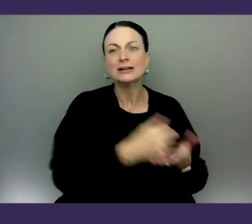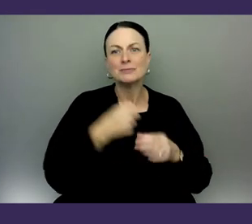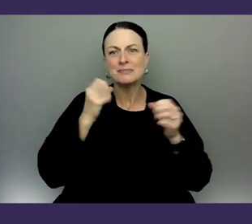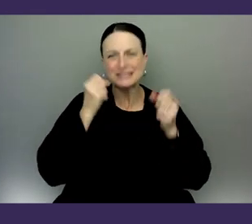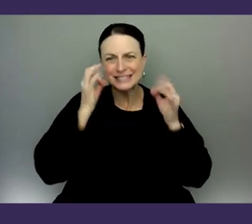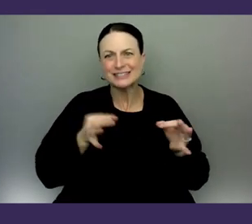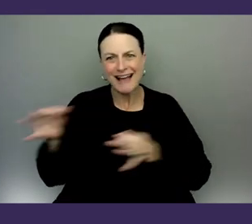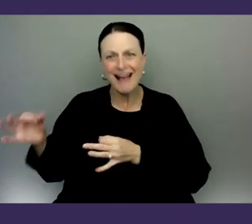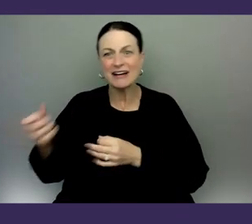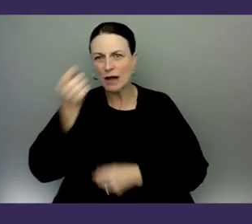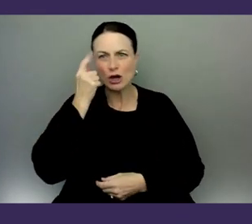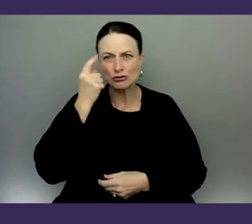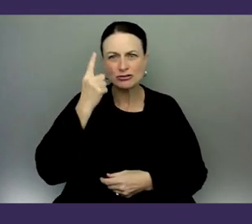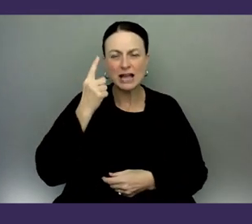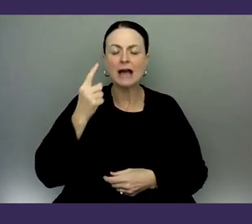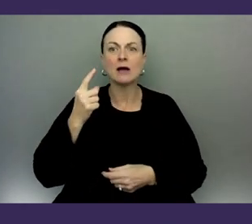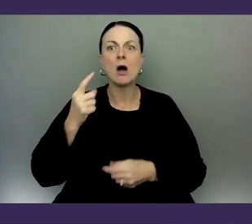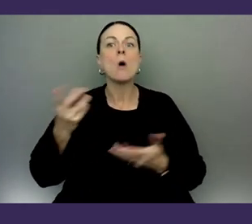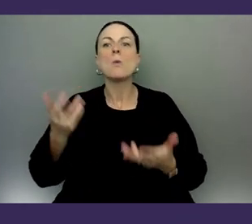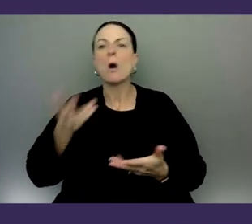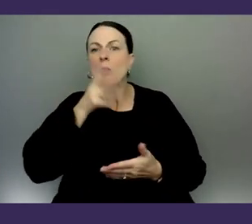and understand the consequences of those decisions.